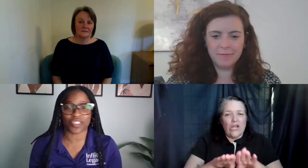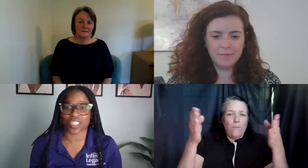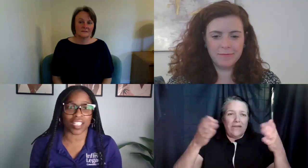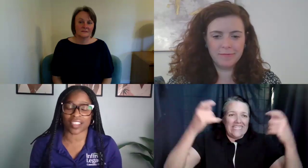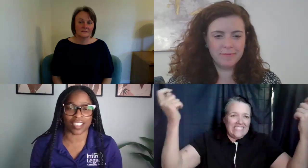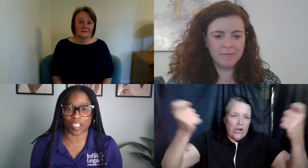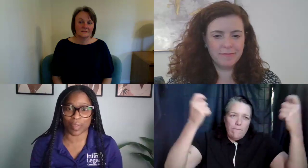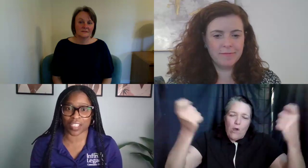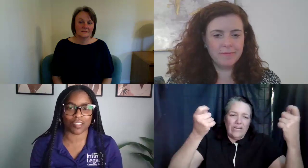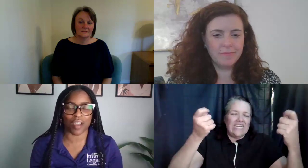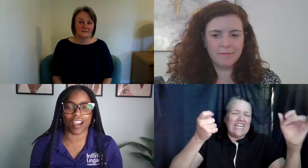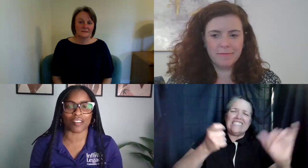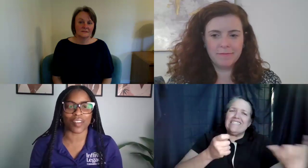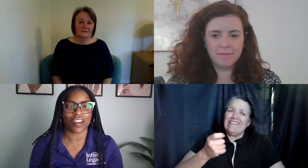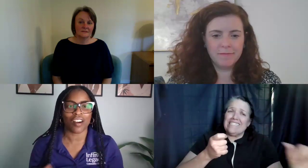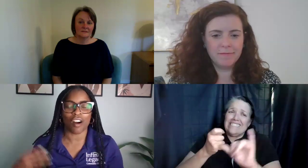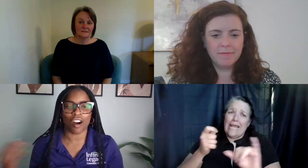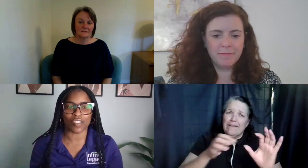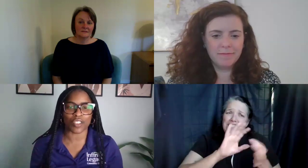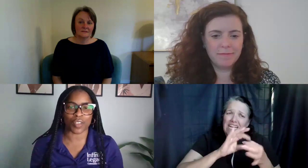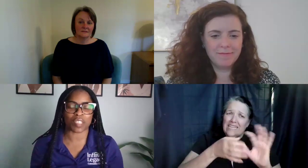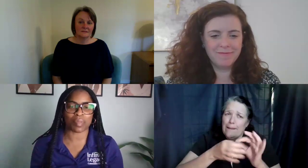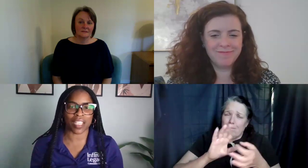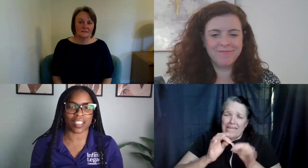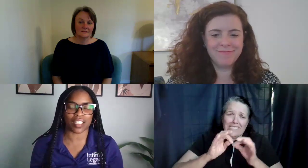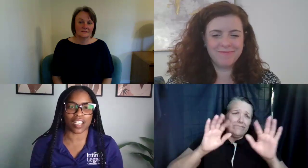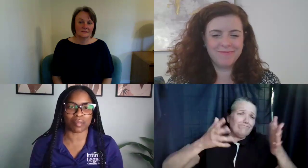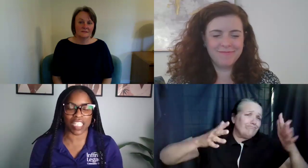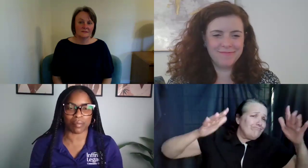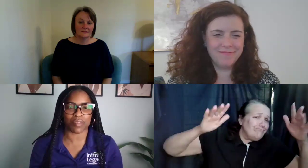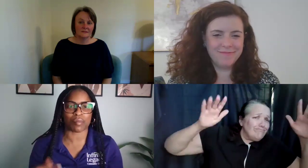just like the Olympics. You have all the transplant teams